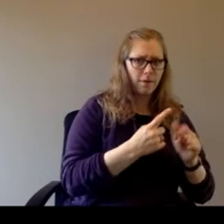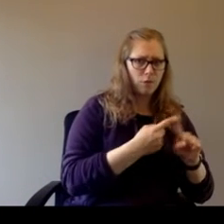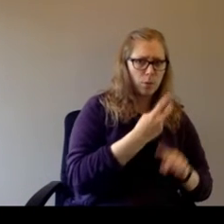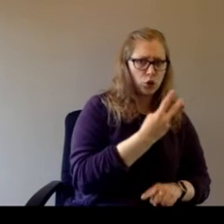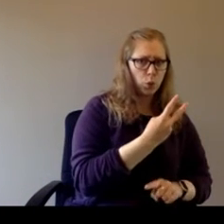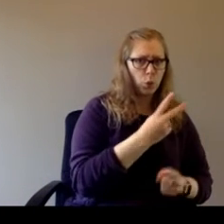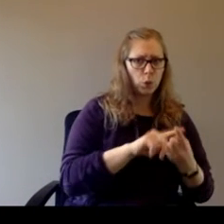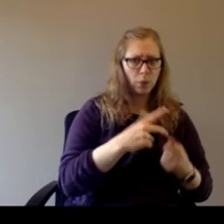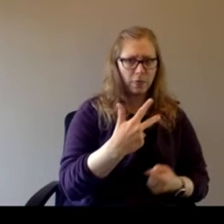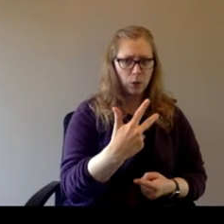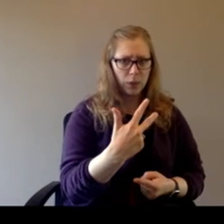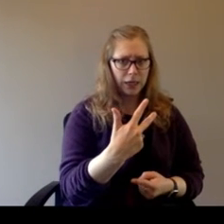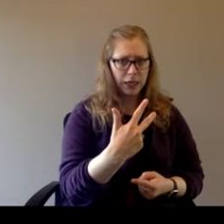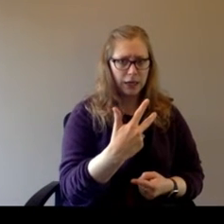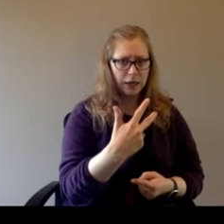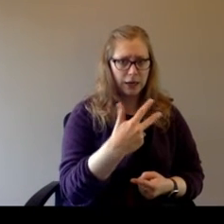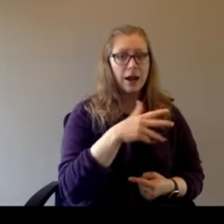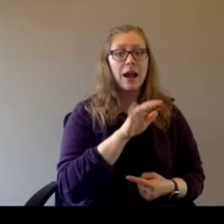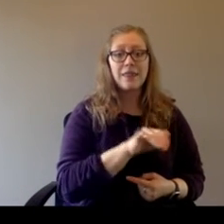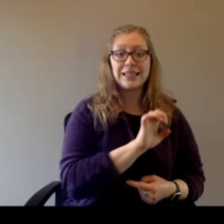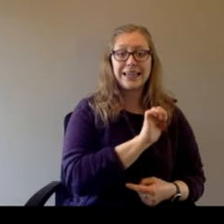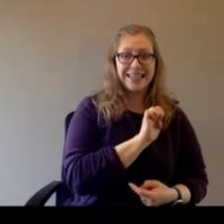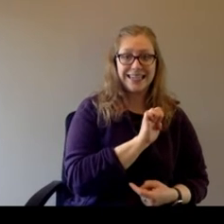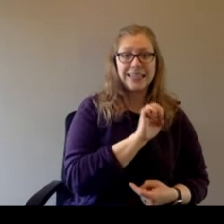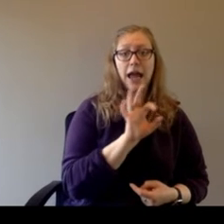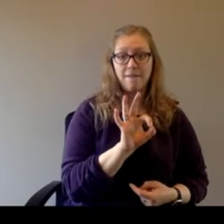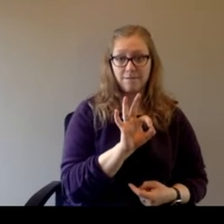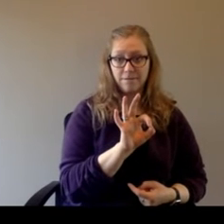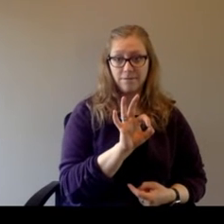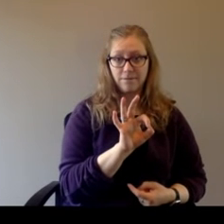is AC. And so that goes from one to three.